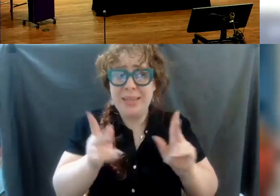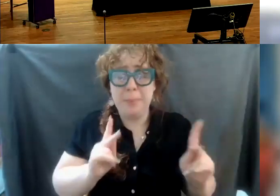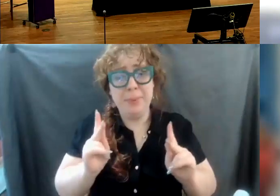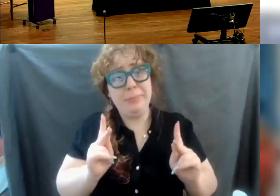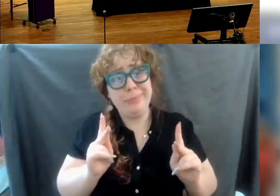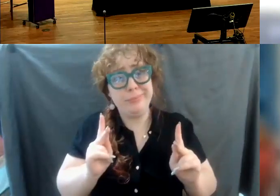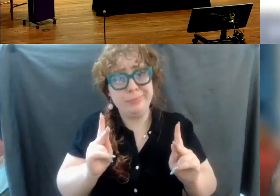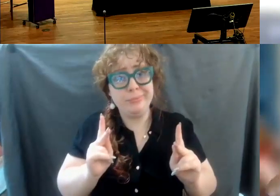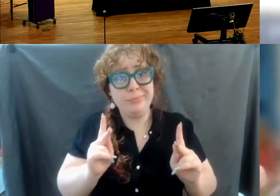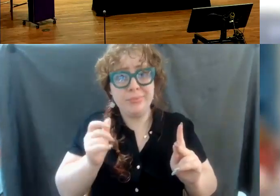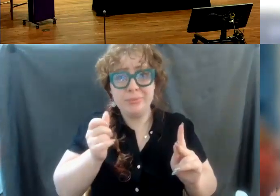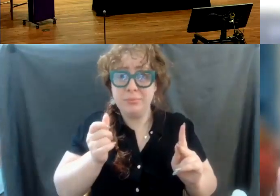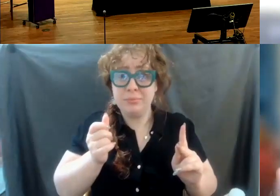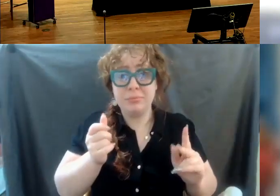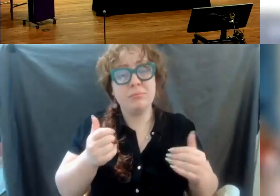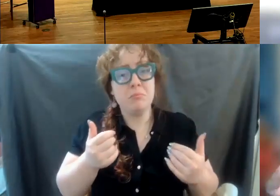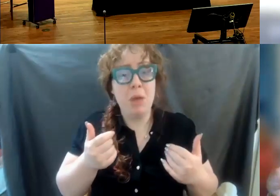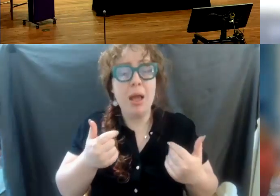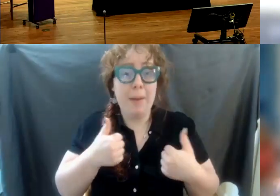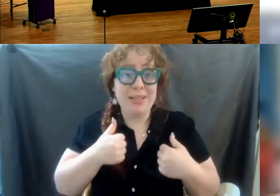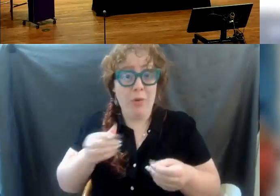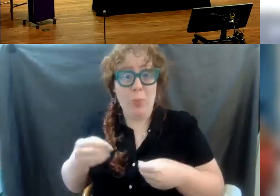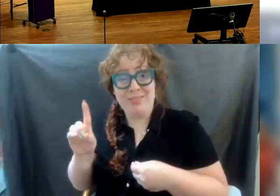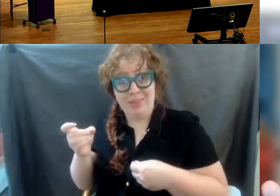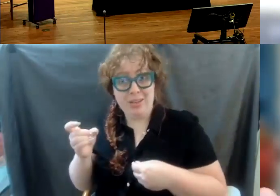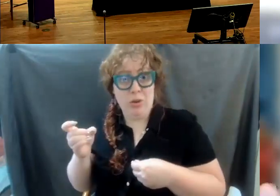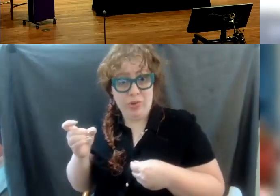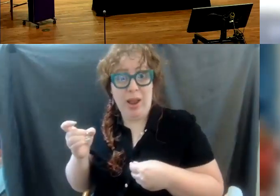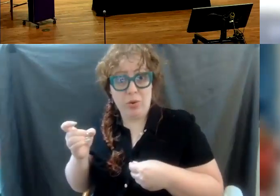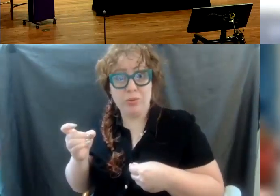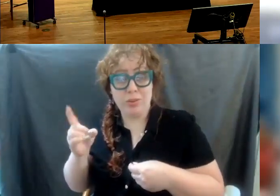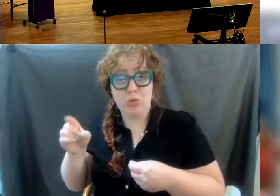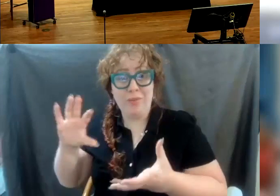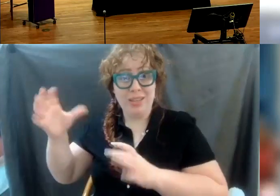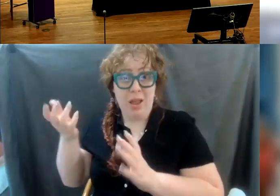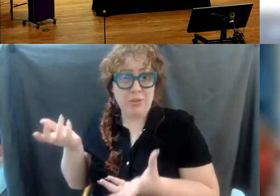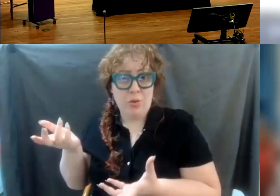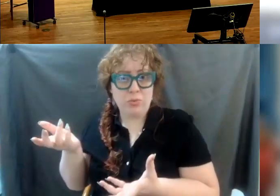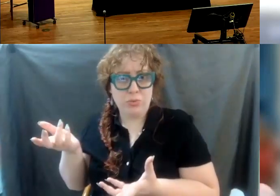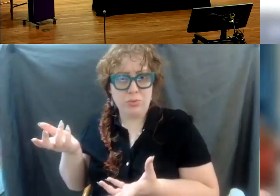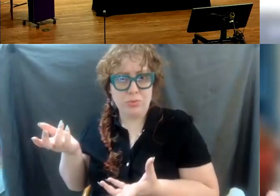a disordered pathology, to have a desire to dominate. And we call it a white supremacy.